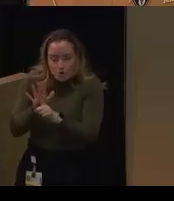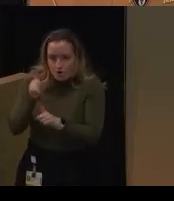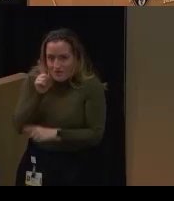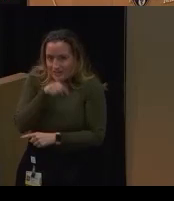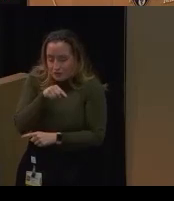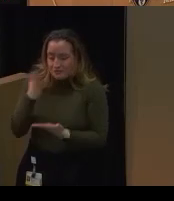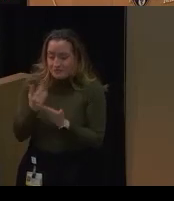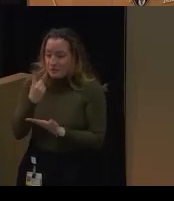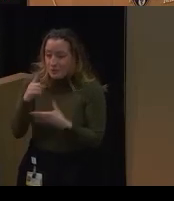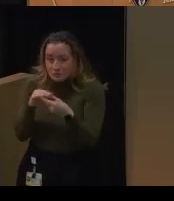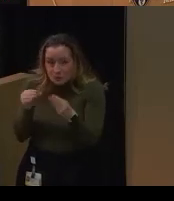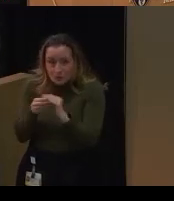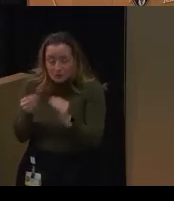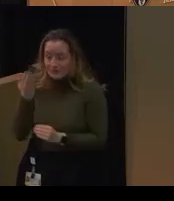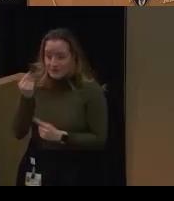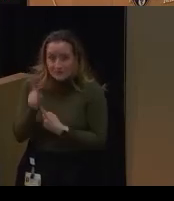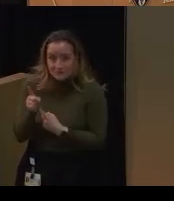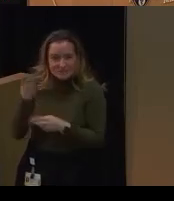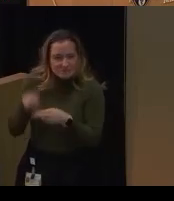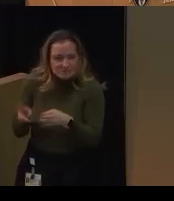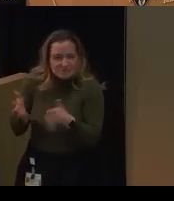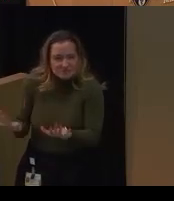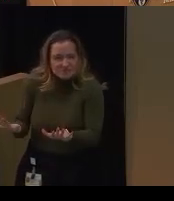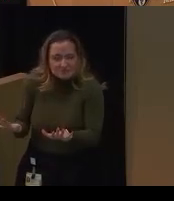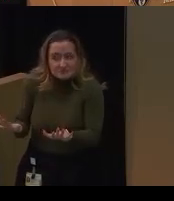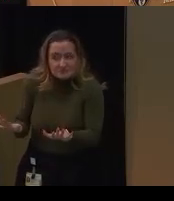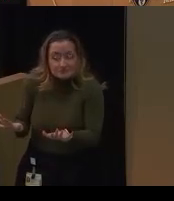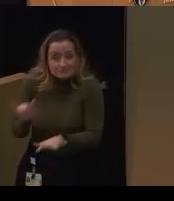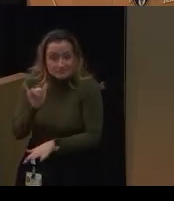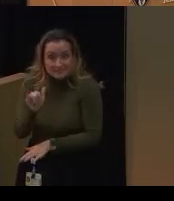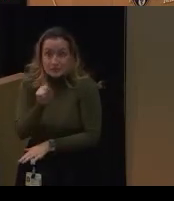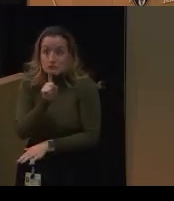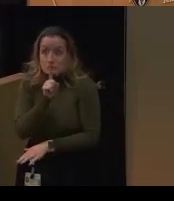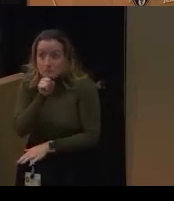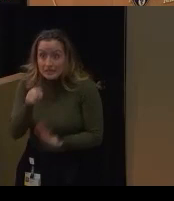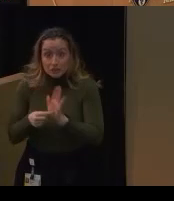reading a short story 15 minutes and that's it and this doesn't really well approximate how people